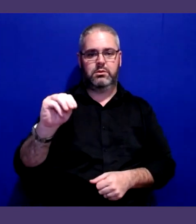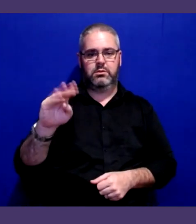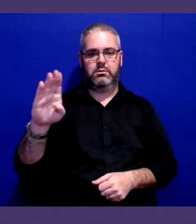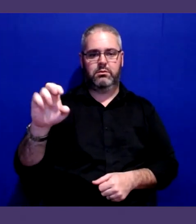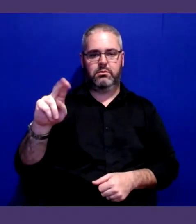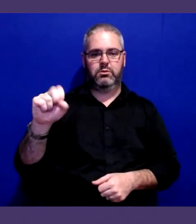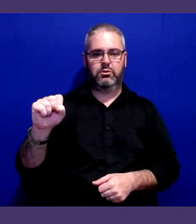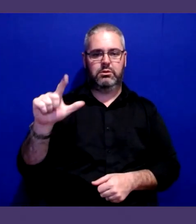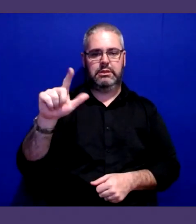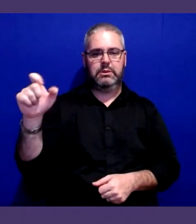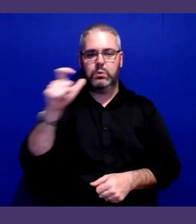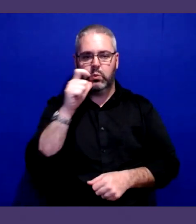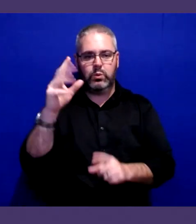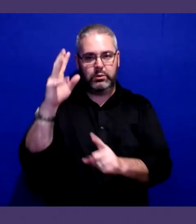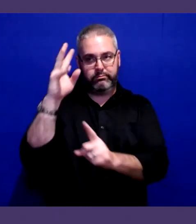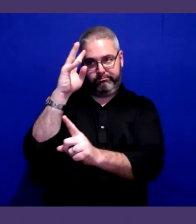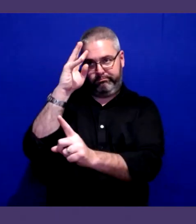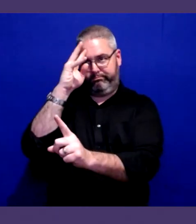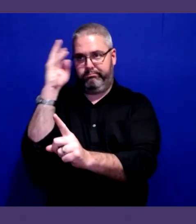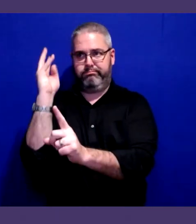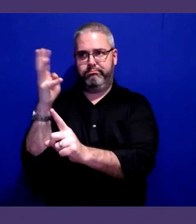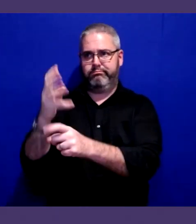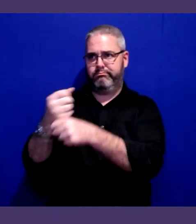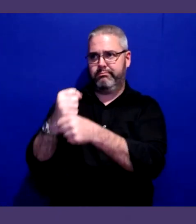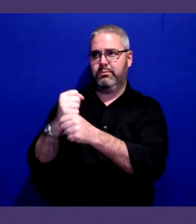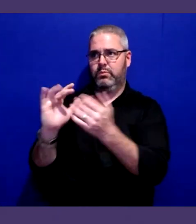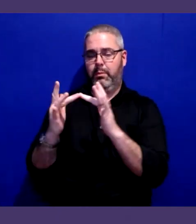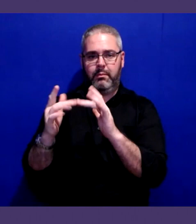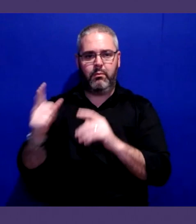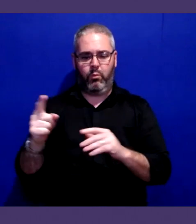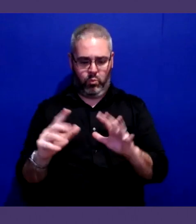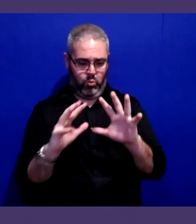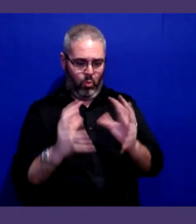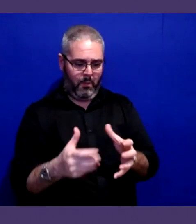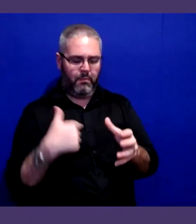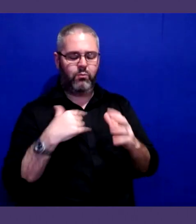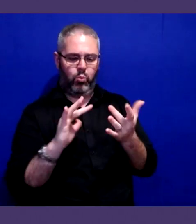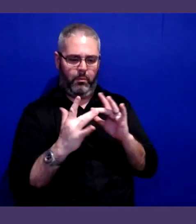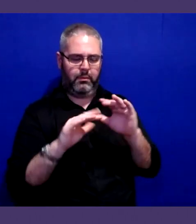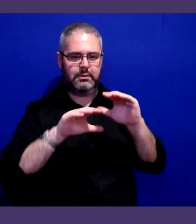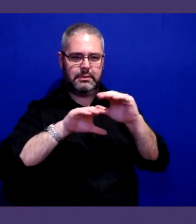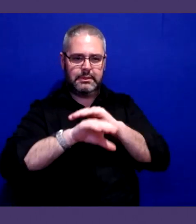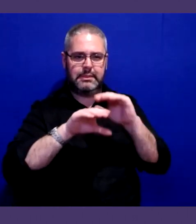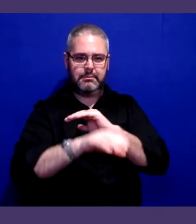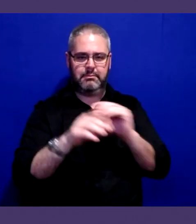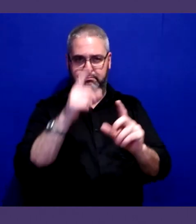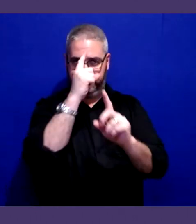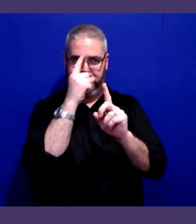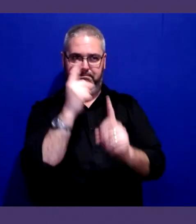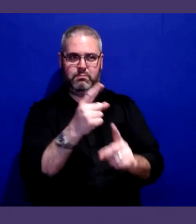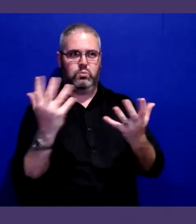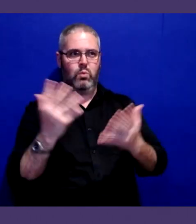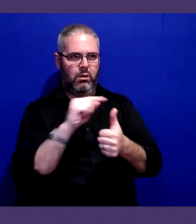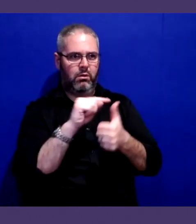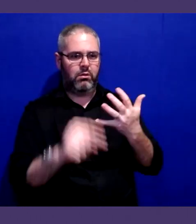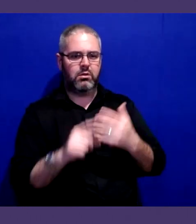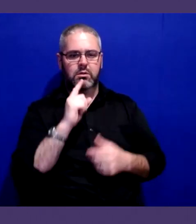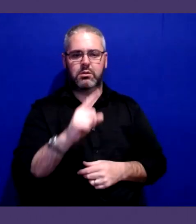Within that, we have a group called the Web Accessibility Initiative, initials are WAI,